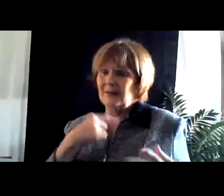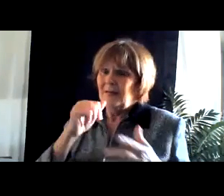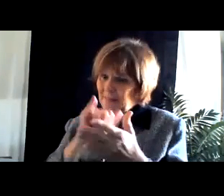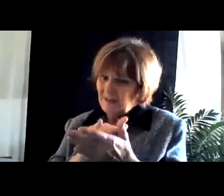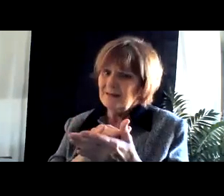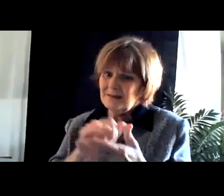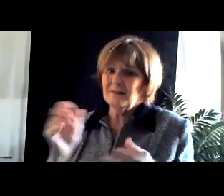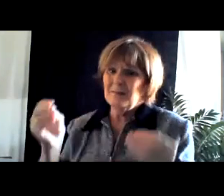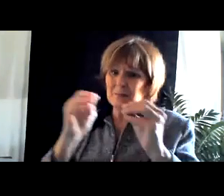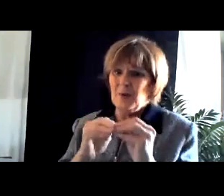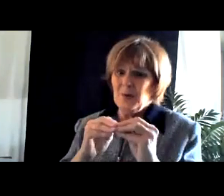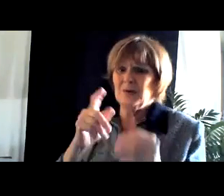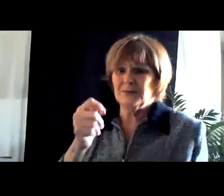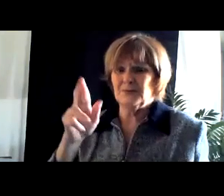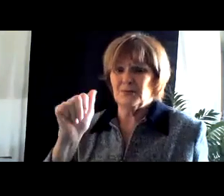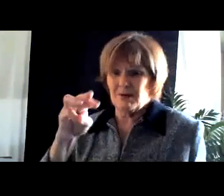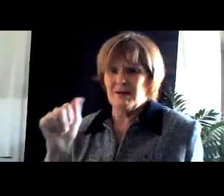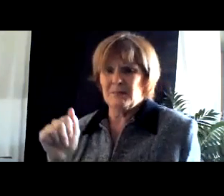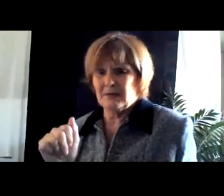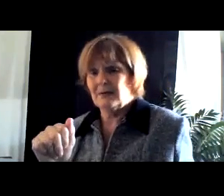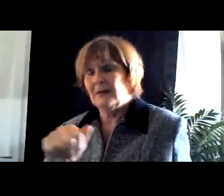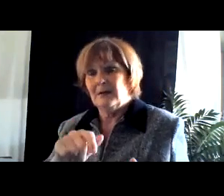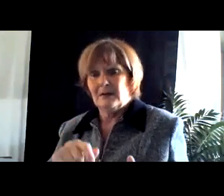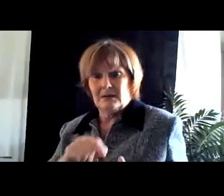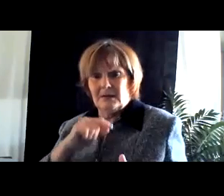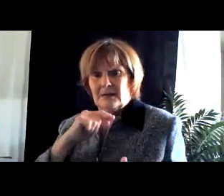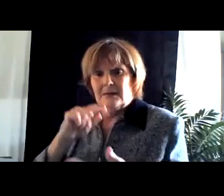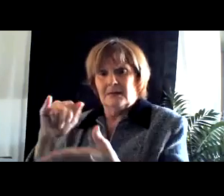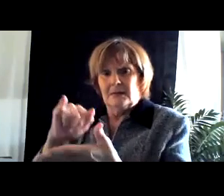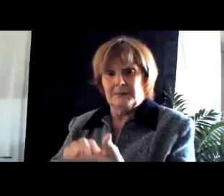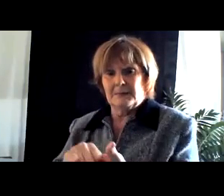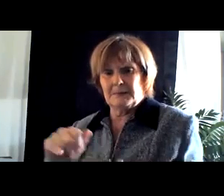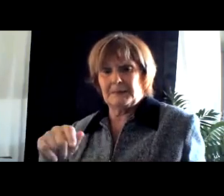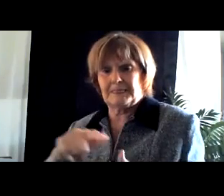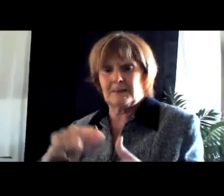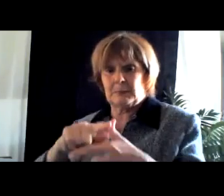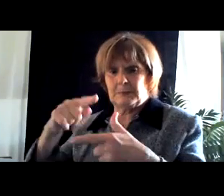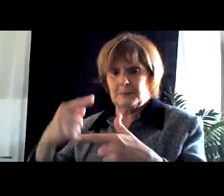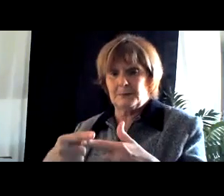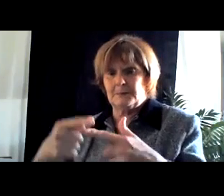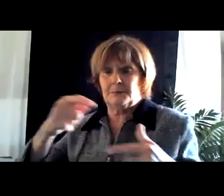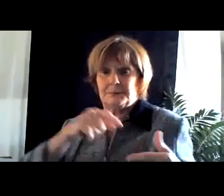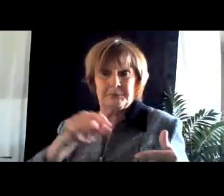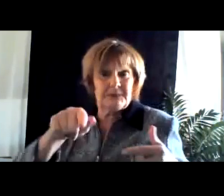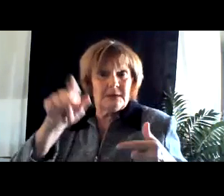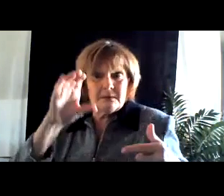I also just wanna acknowledge all of the folks with intellectual and developmental disabilities on the line who have multiple disabilities.